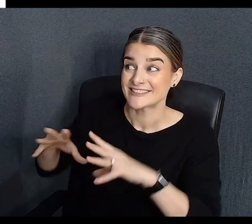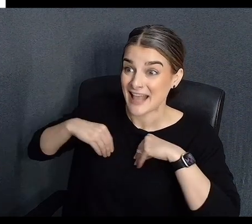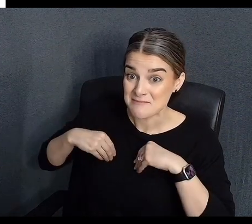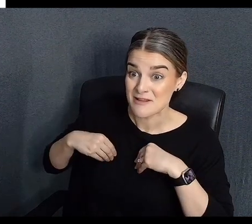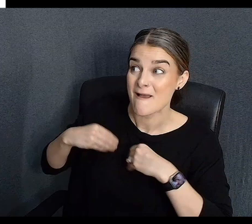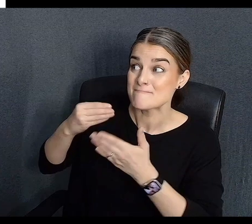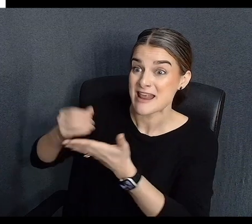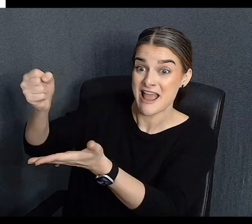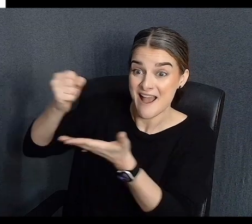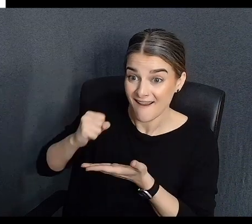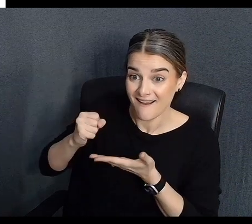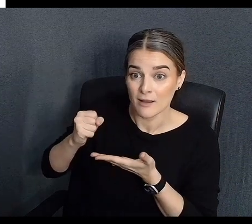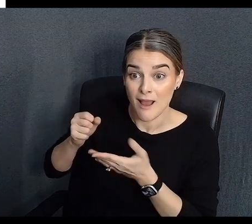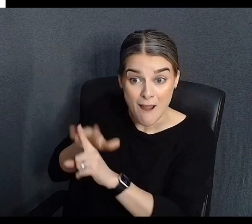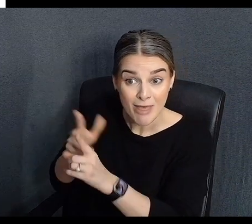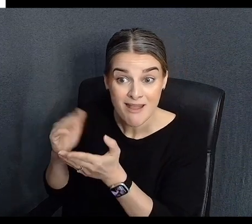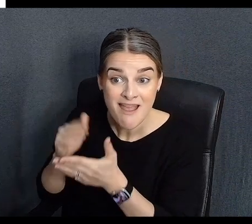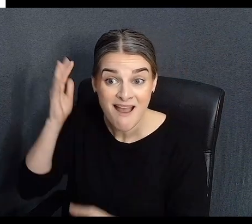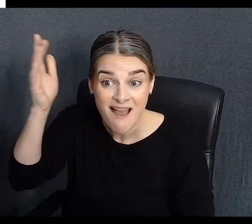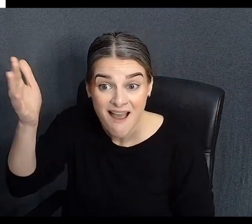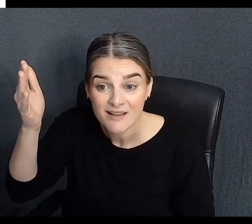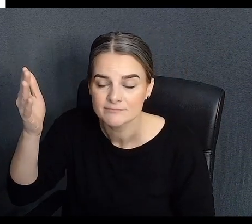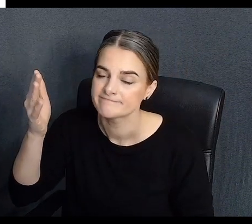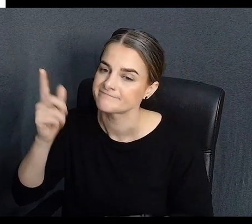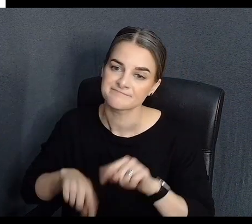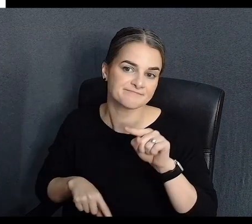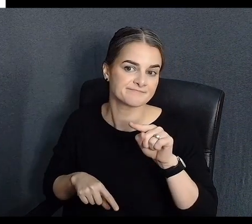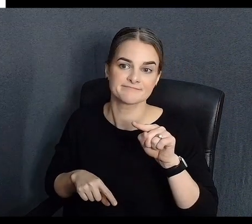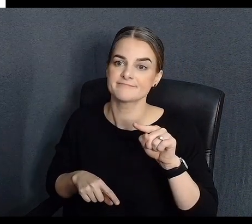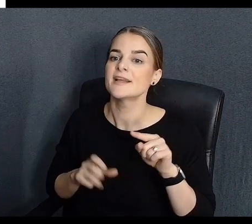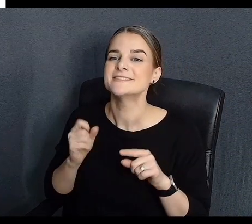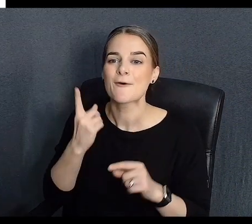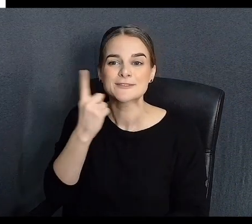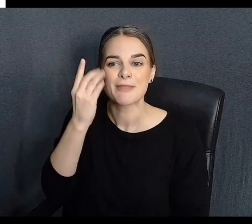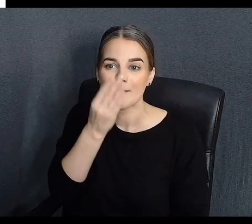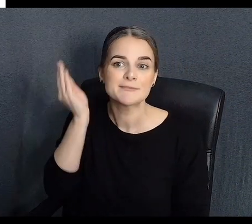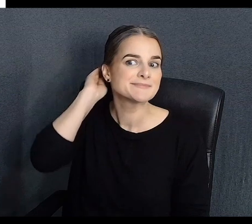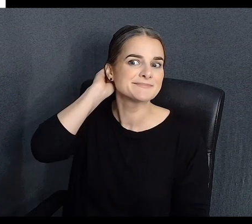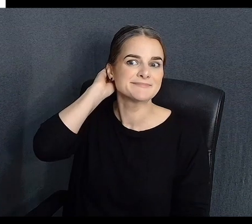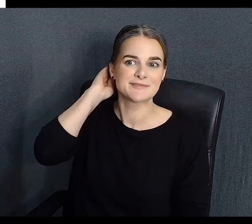So those are things to just keep in mind when you're looking at some more creative or alternative funding options.